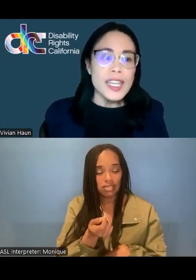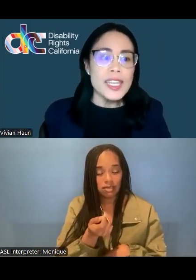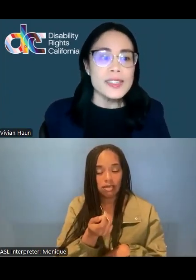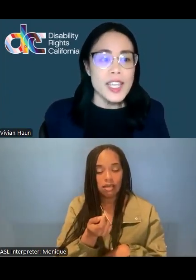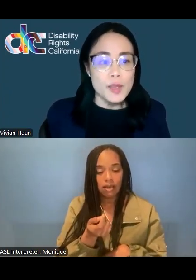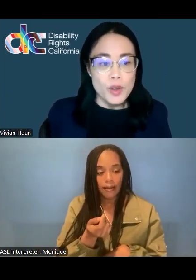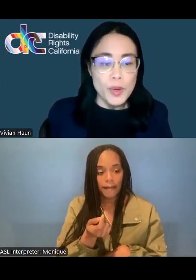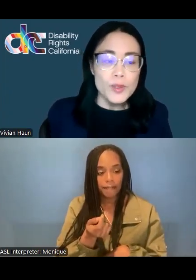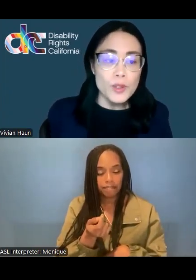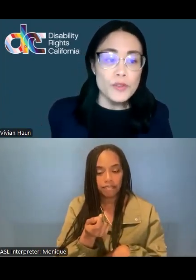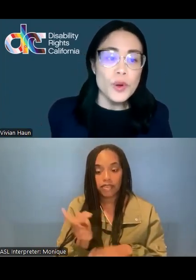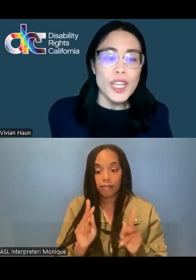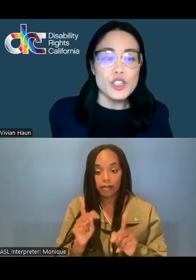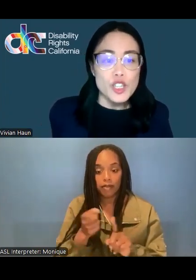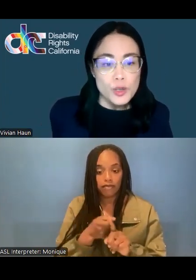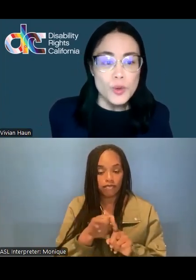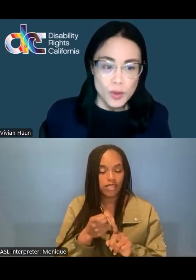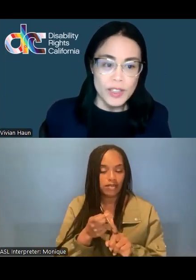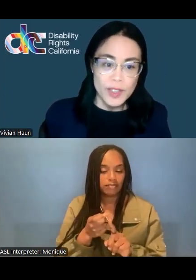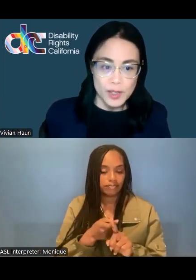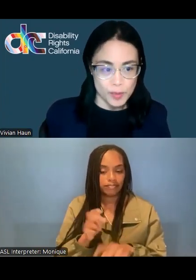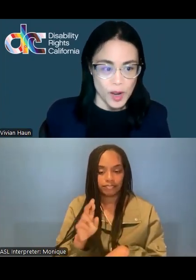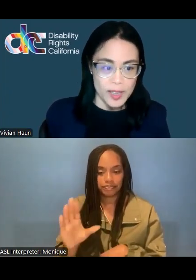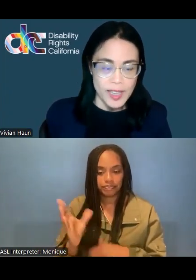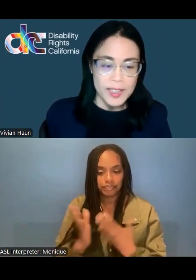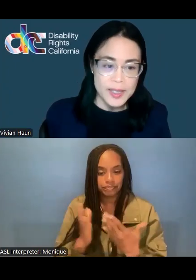is a proposal for a new grievance process.